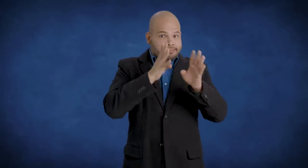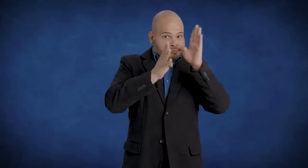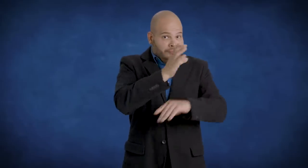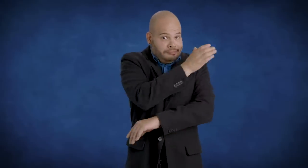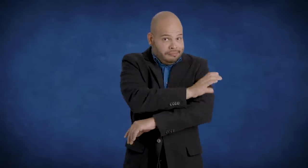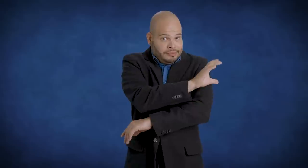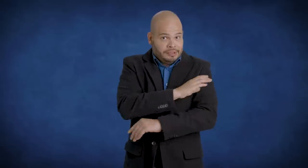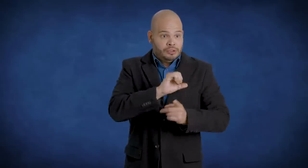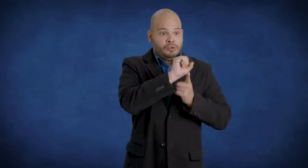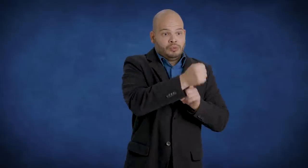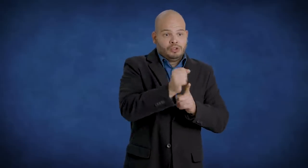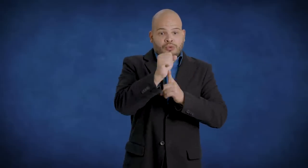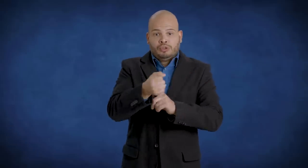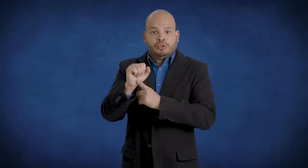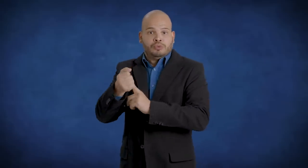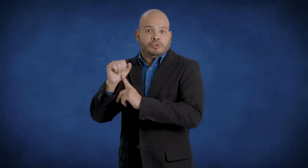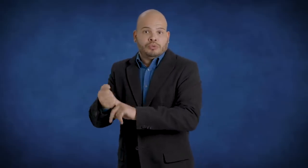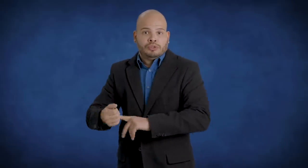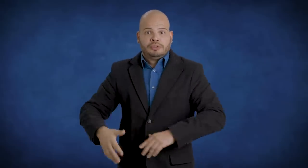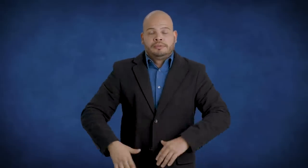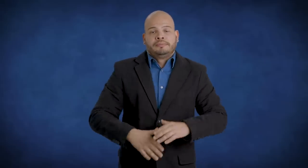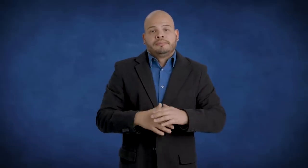Viewer discretion advised.